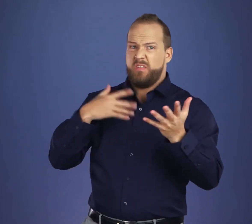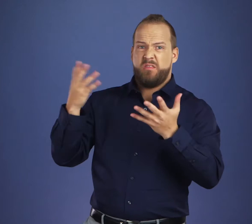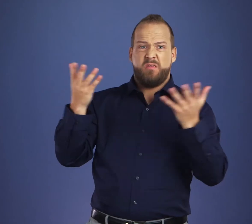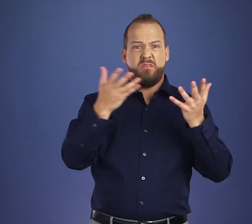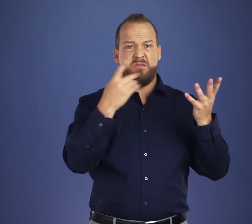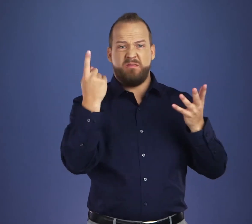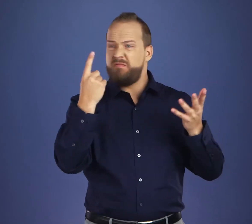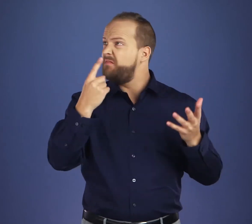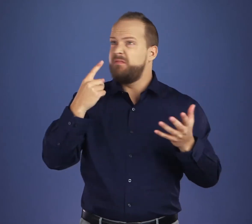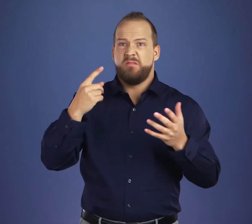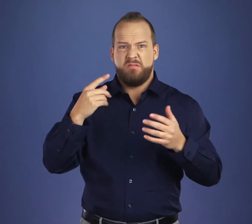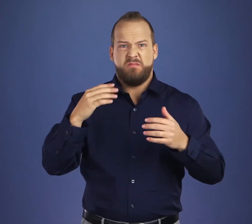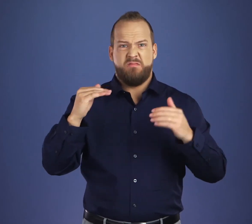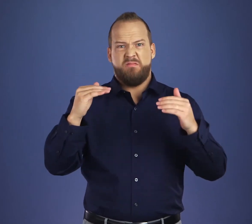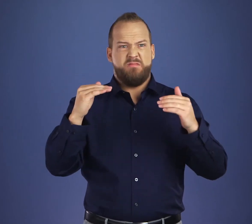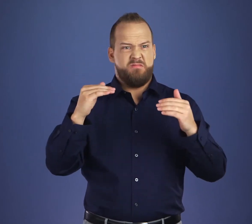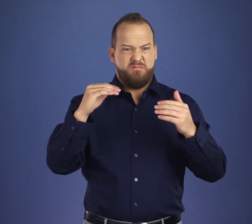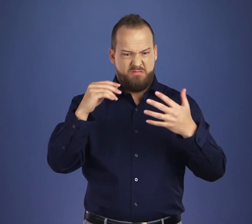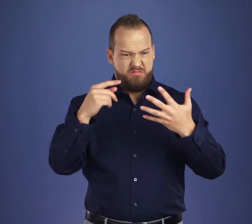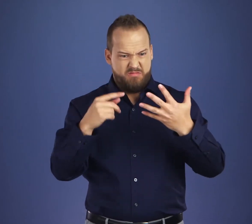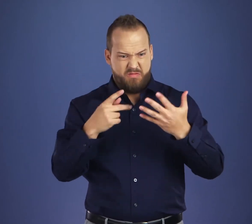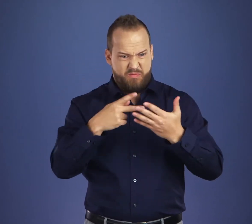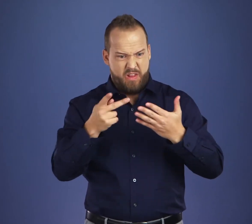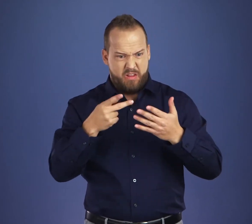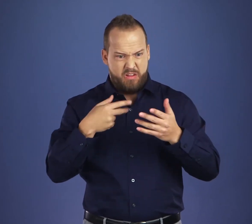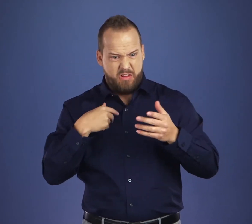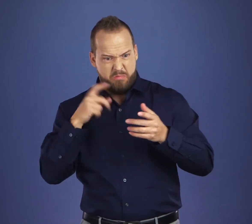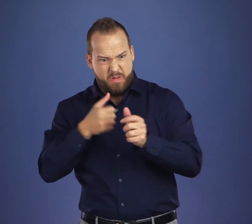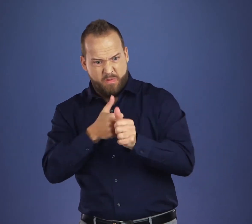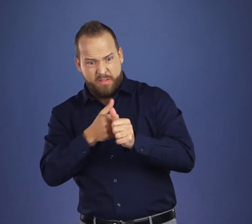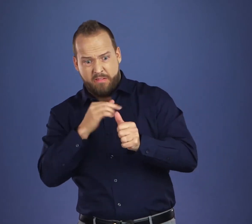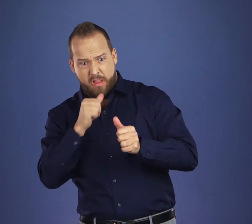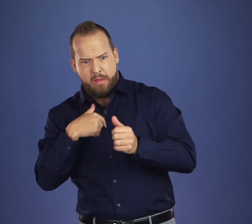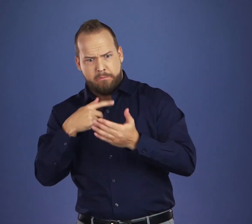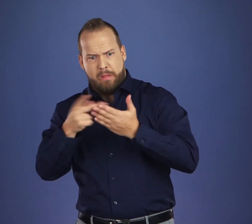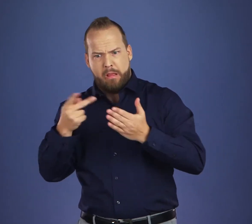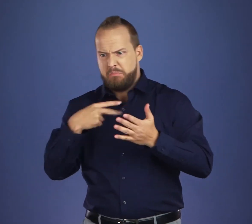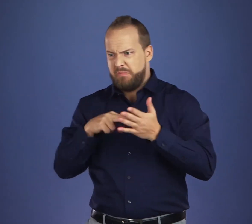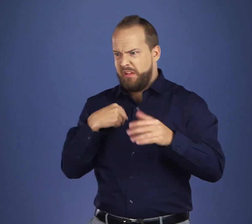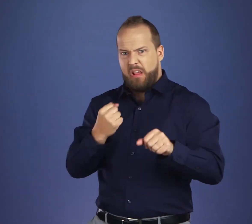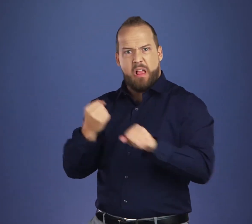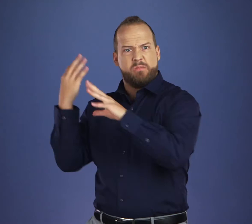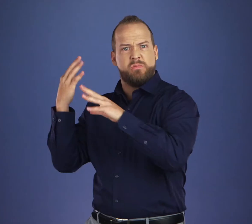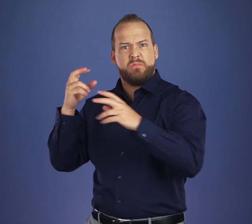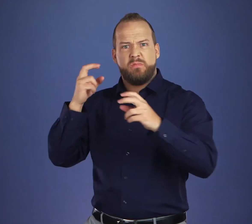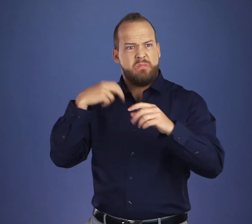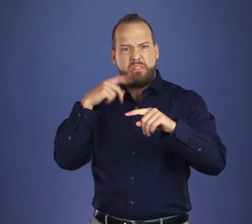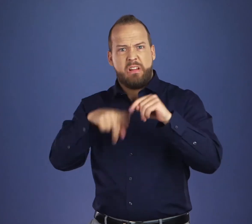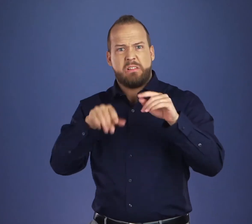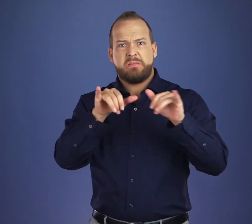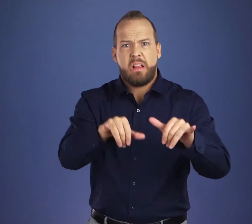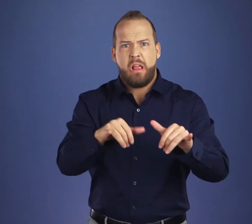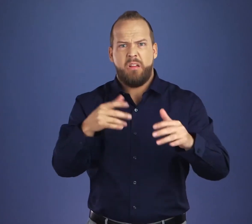Everybody was scared witless that something or somebody would capsize the boat and dump us all back into the drink.